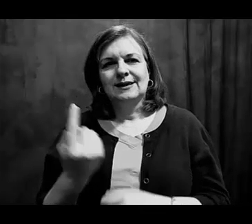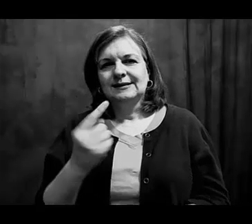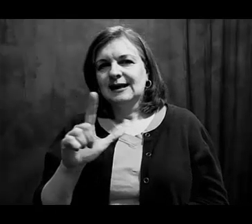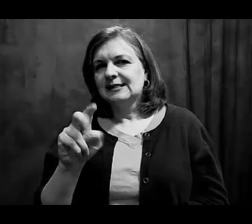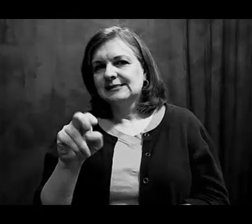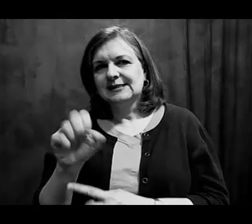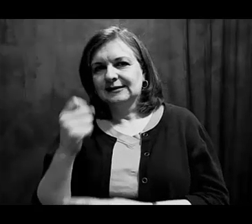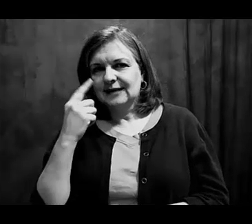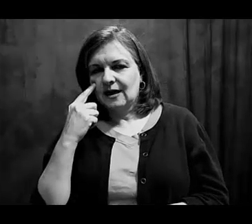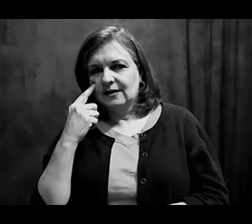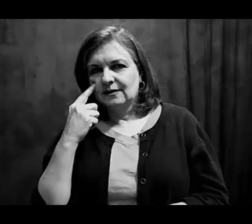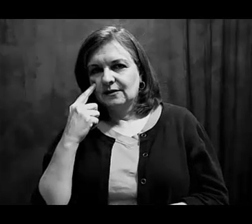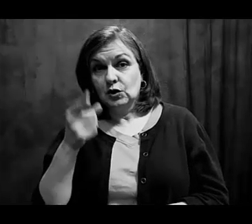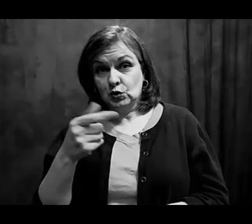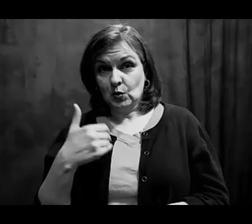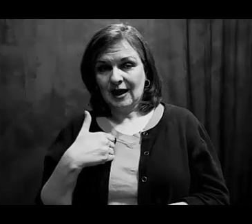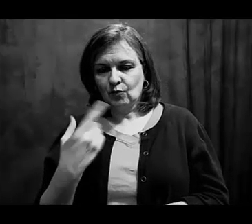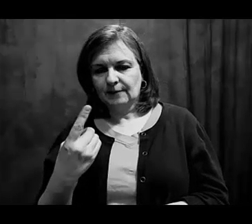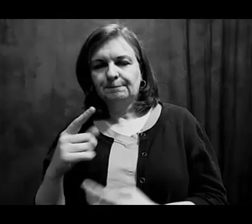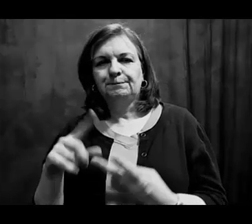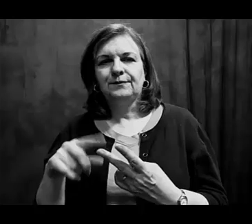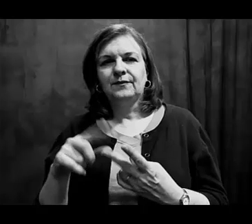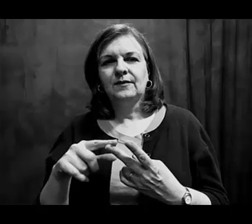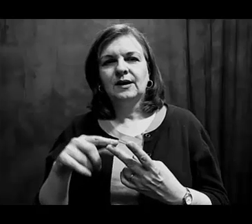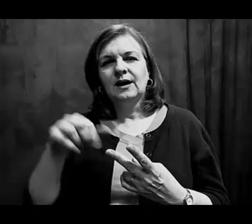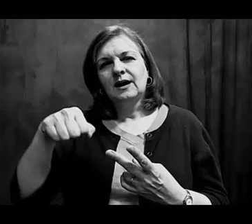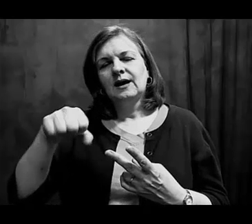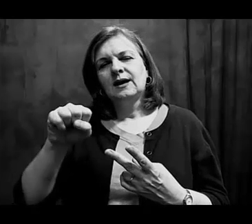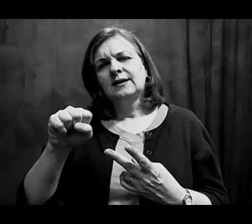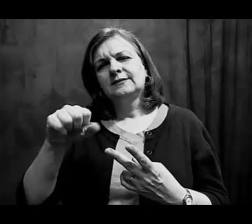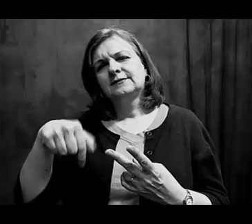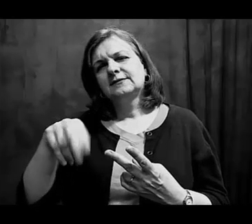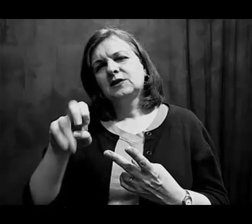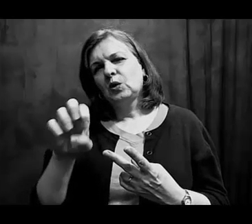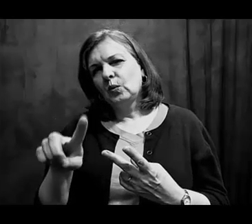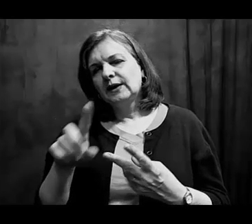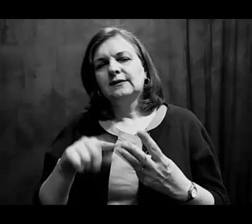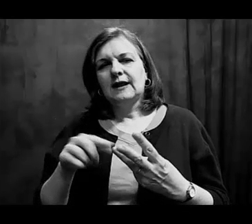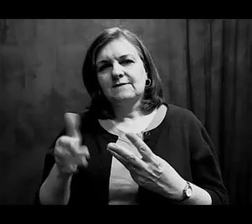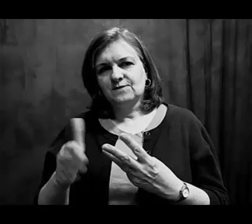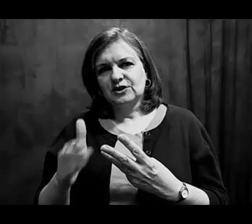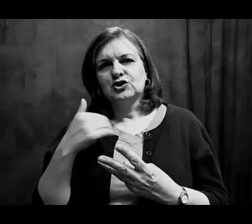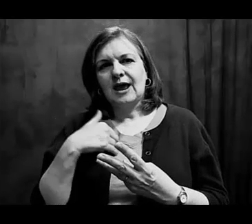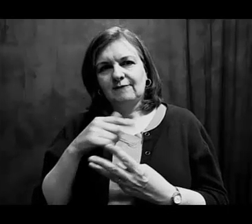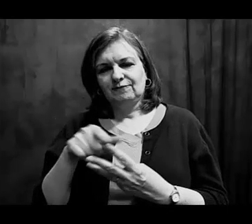we see it in you we see it in squid and we see it in fish